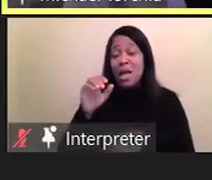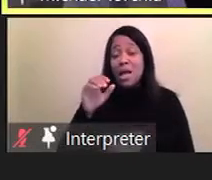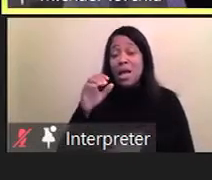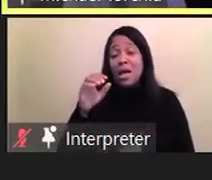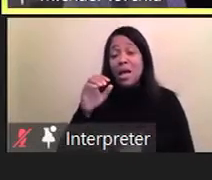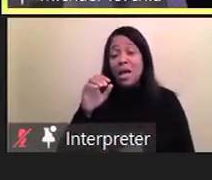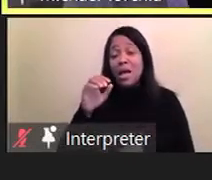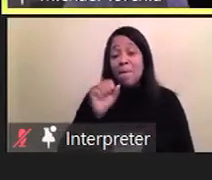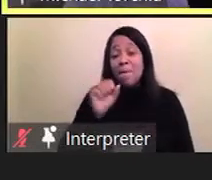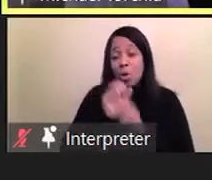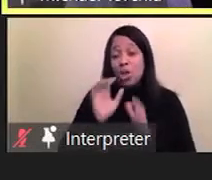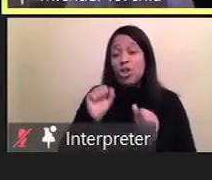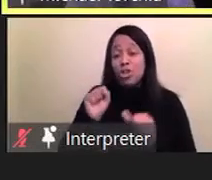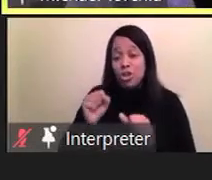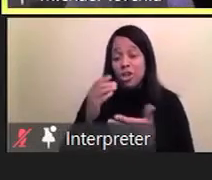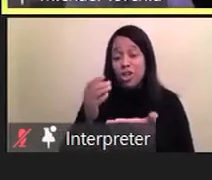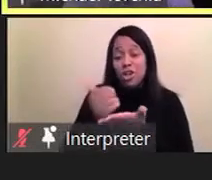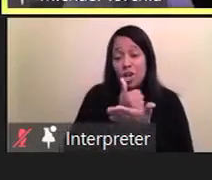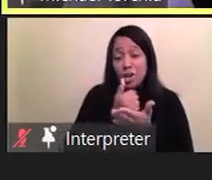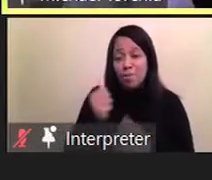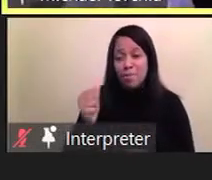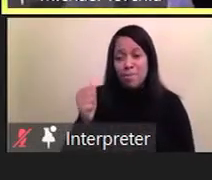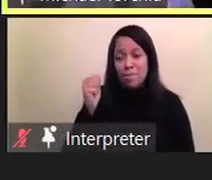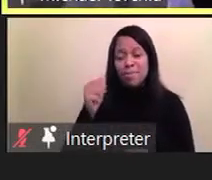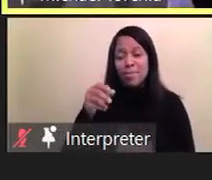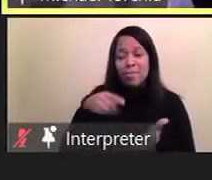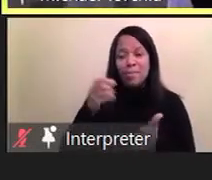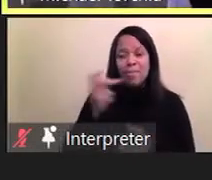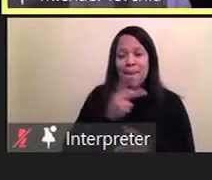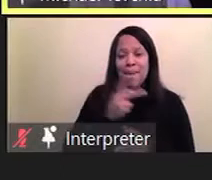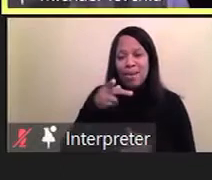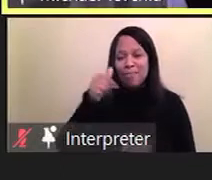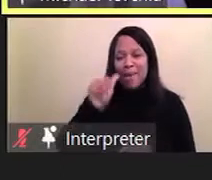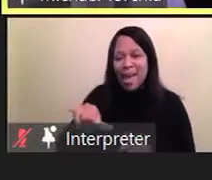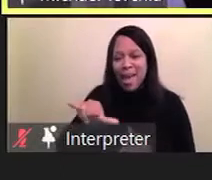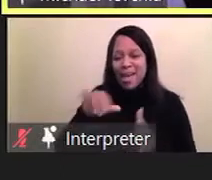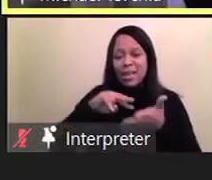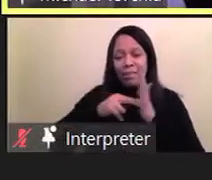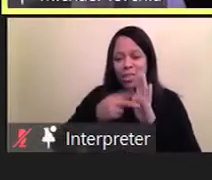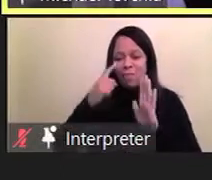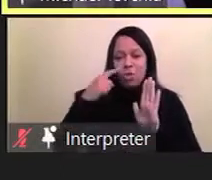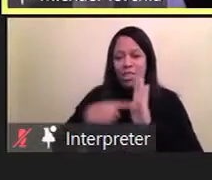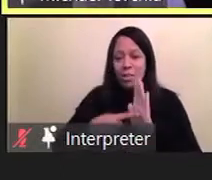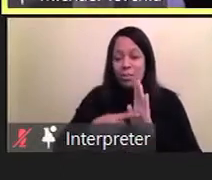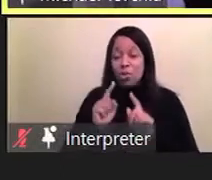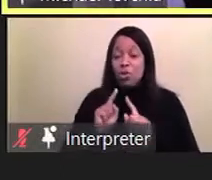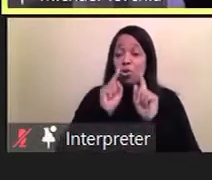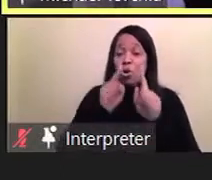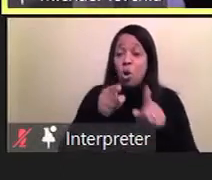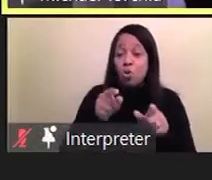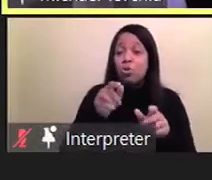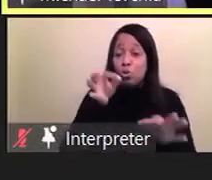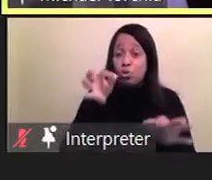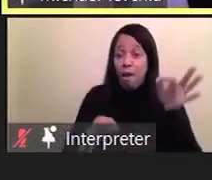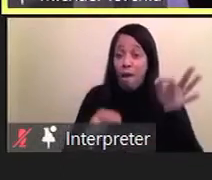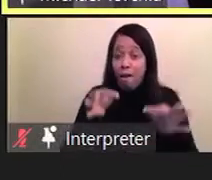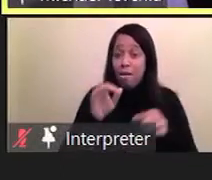Back pay is, let's say you go to trial, and the jury makes a decision for the employee or judge makes a decision.